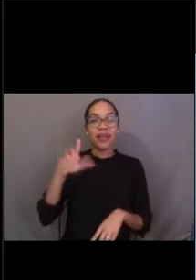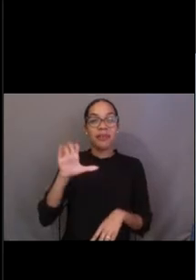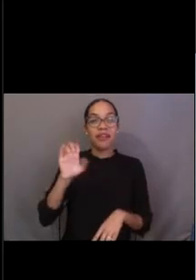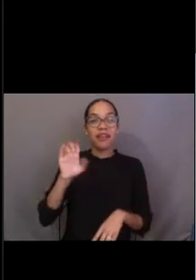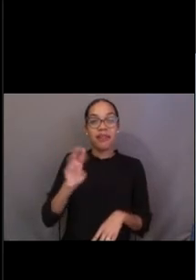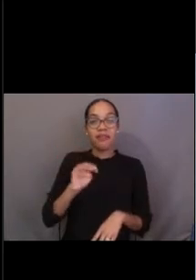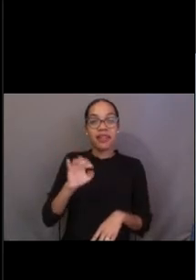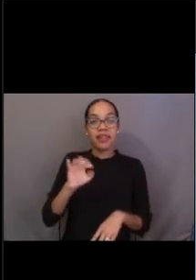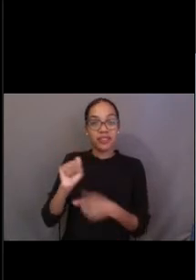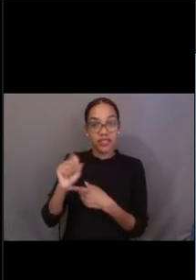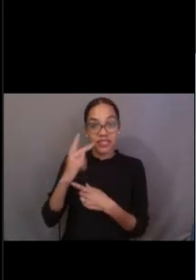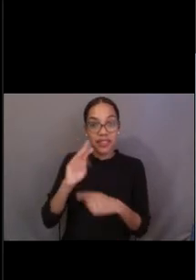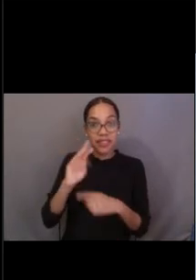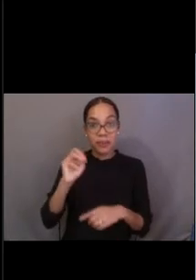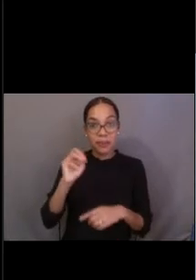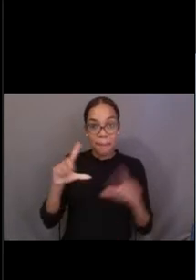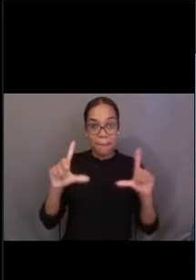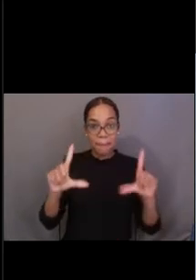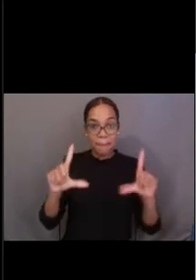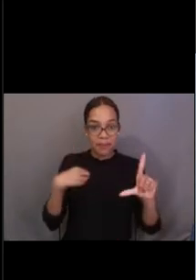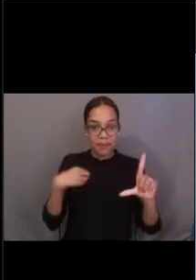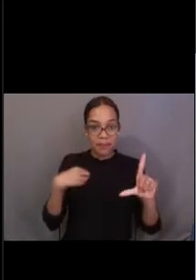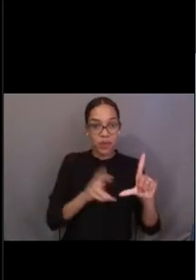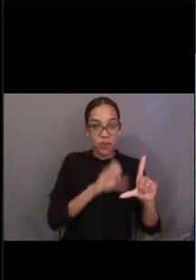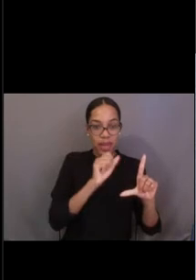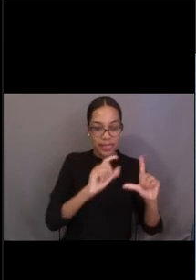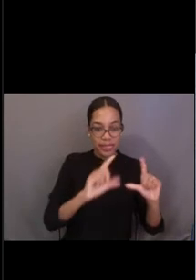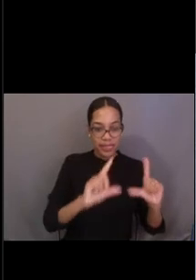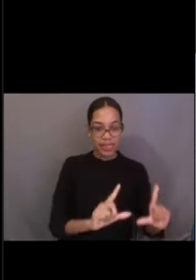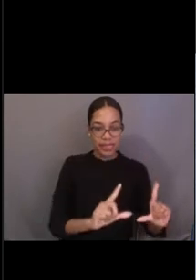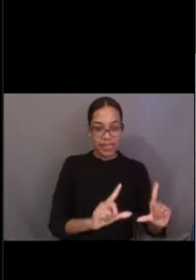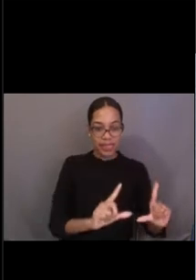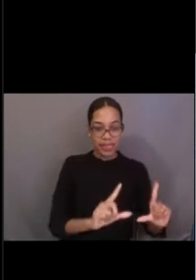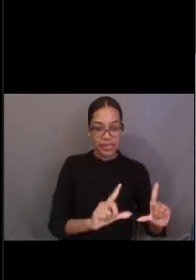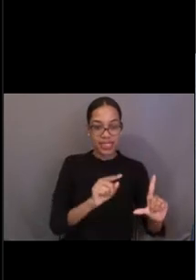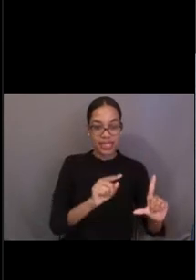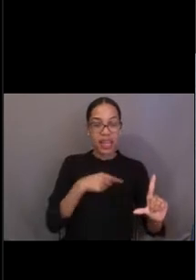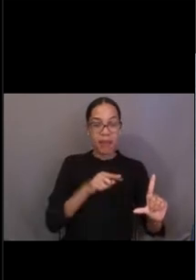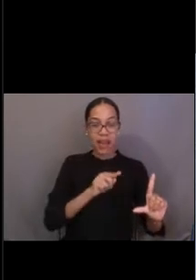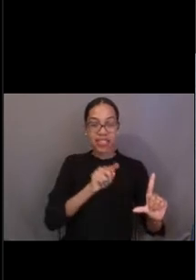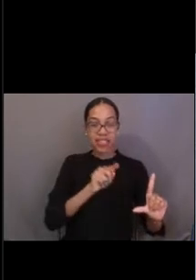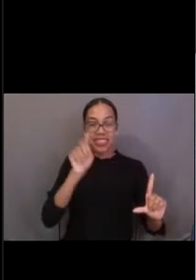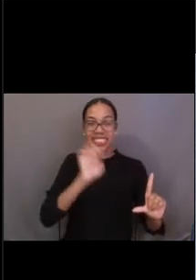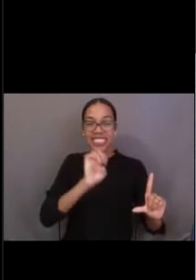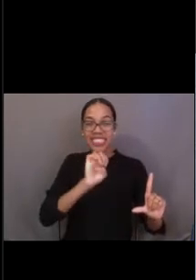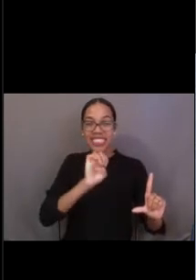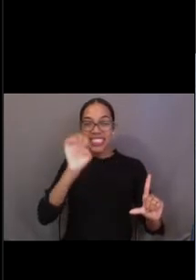we have a map of the United States, and I am over here on the very Eastern coast of the country.